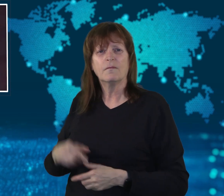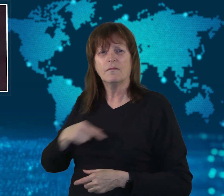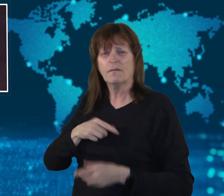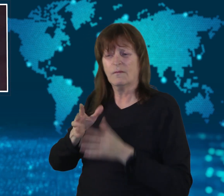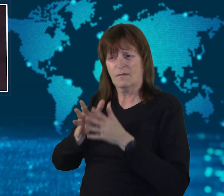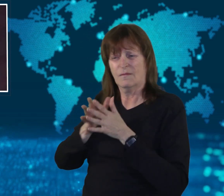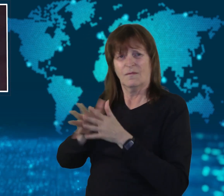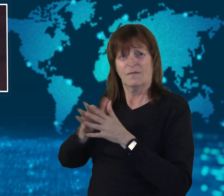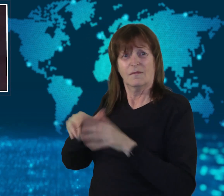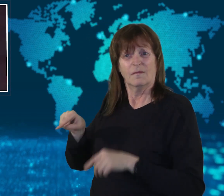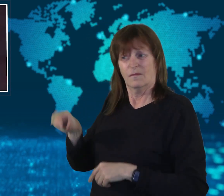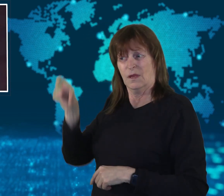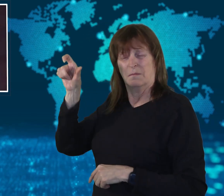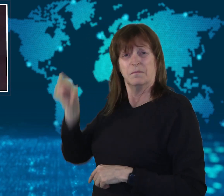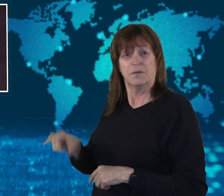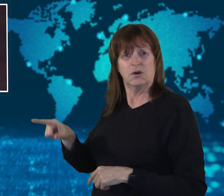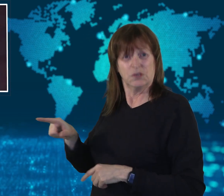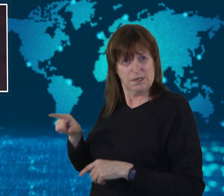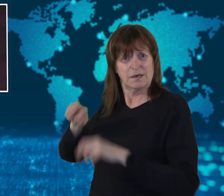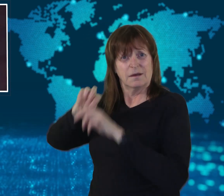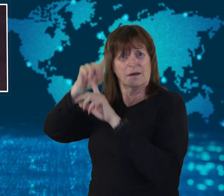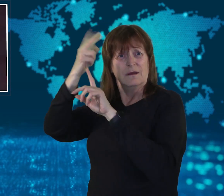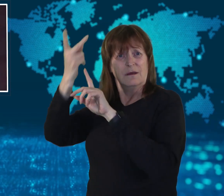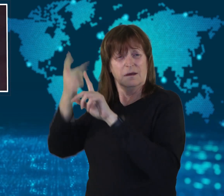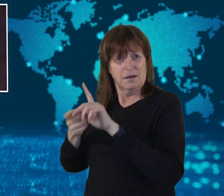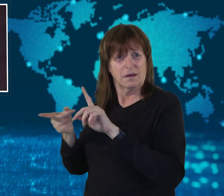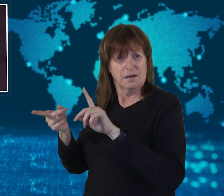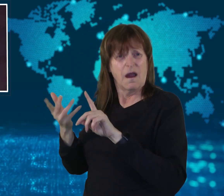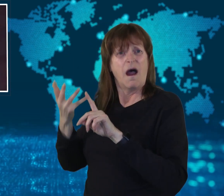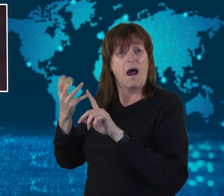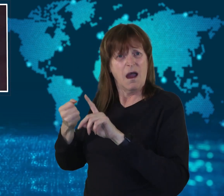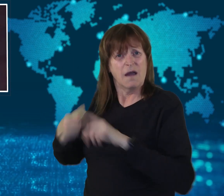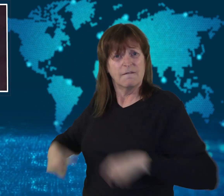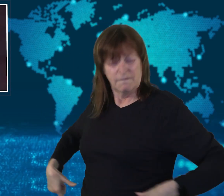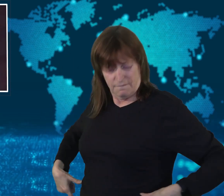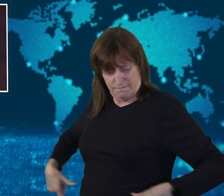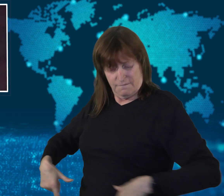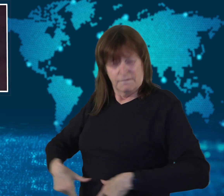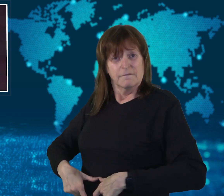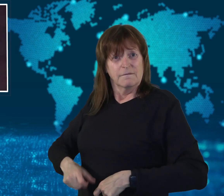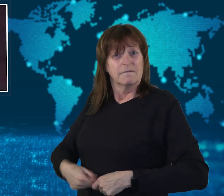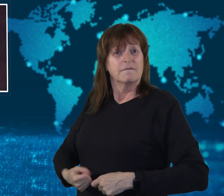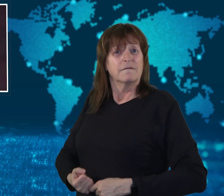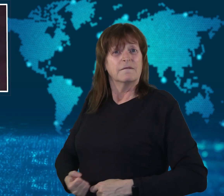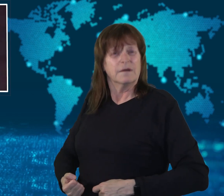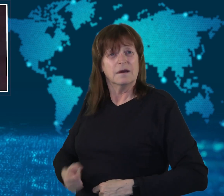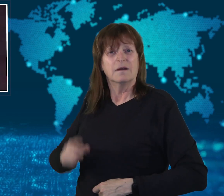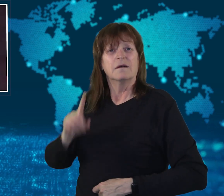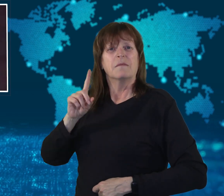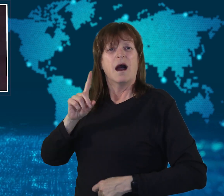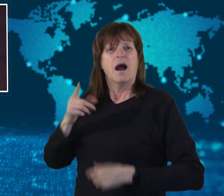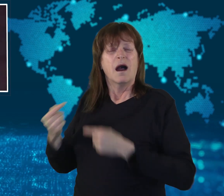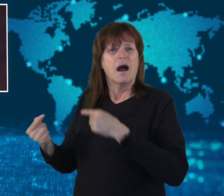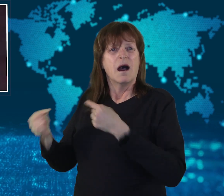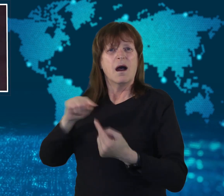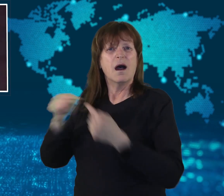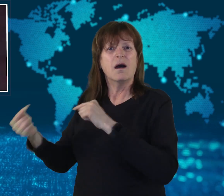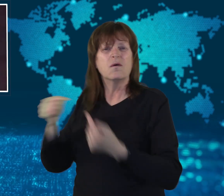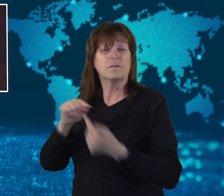on the night of the incident.